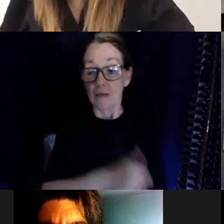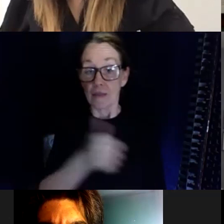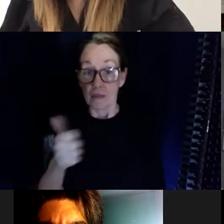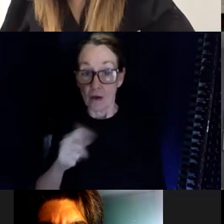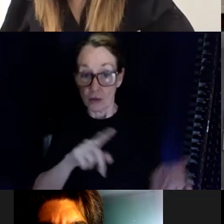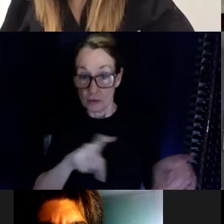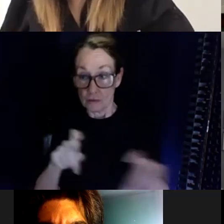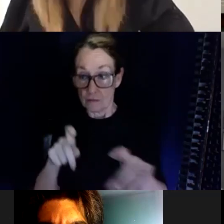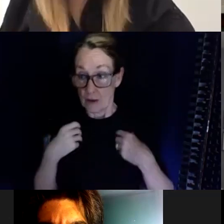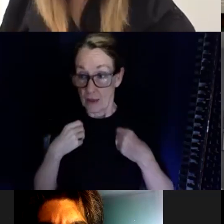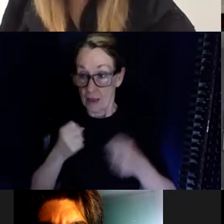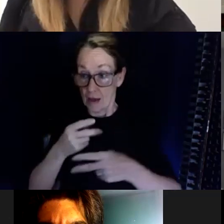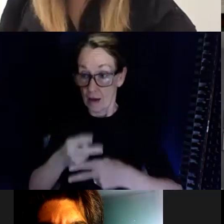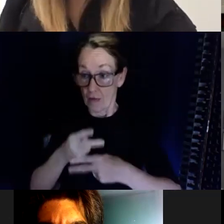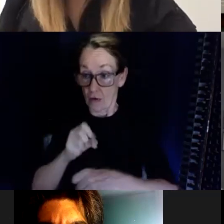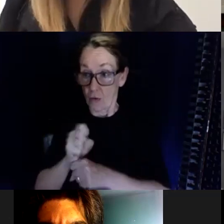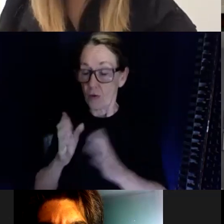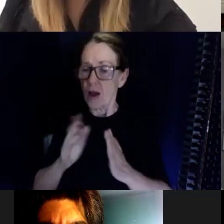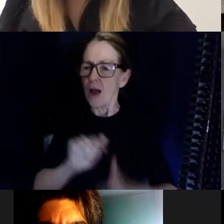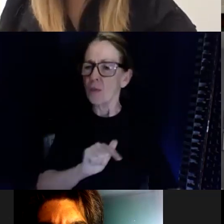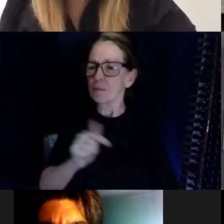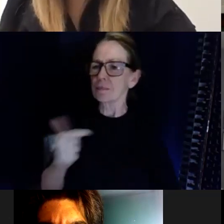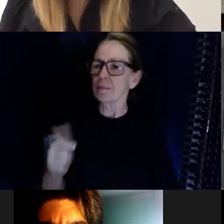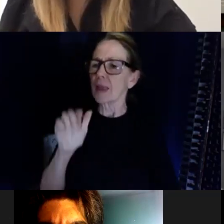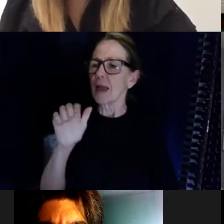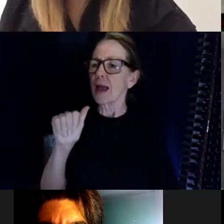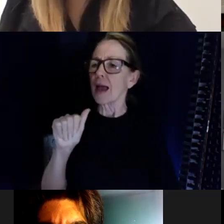SO HOPEFULLY WE'LL BE MAKING SOME MORE PROGRESS ON THAT SOON.